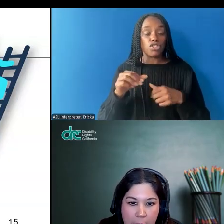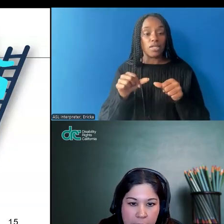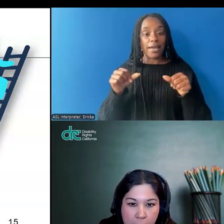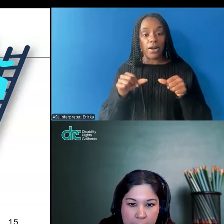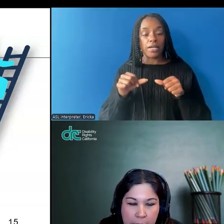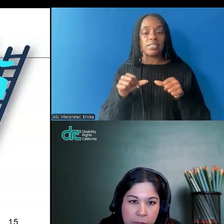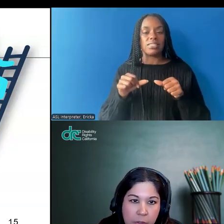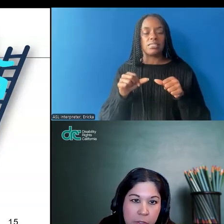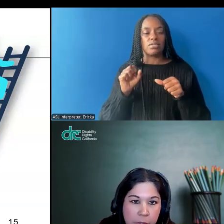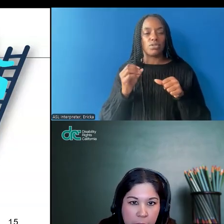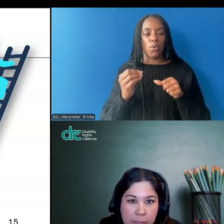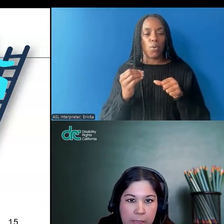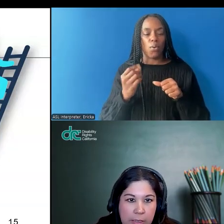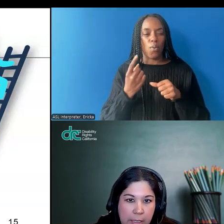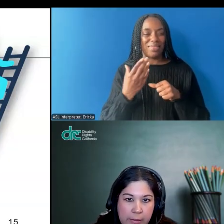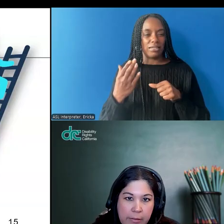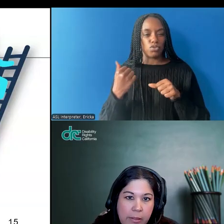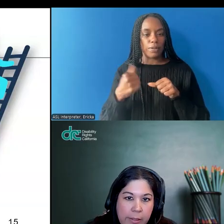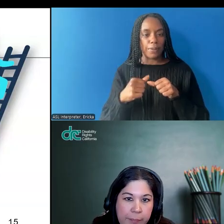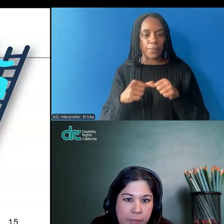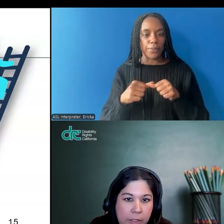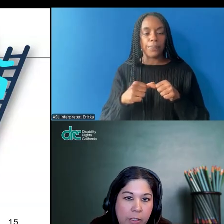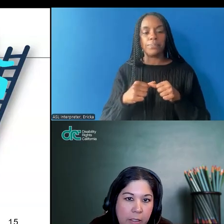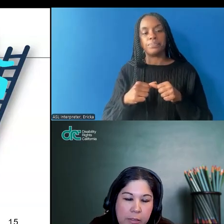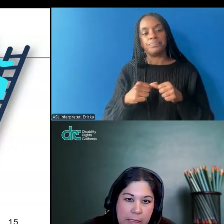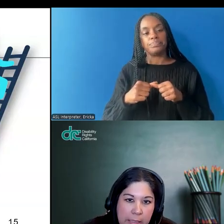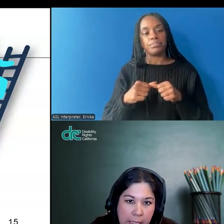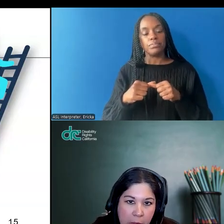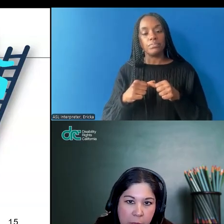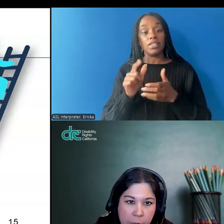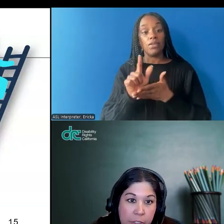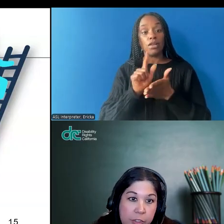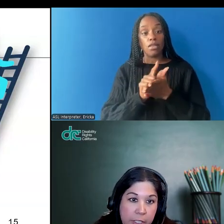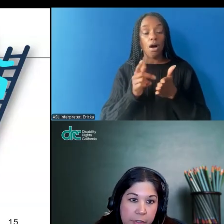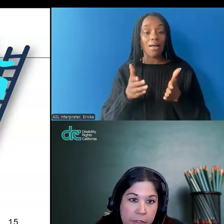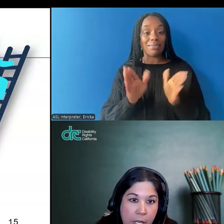So one thing to also know is that, the law does allow regional centers